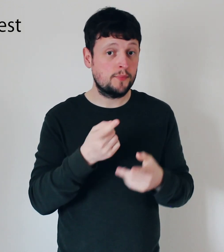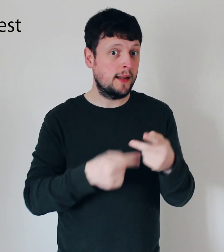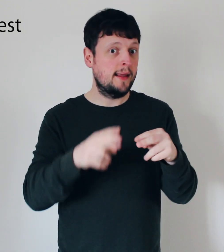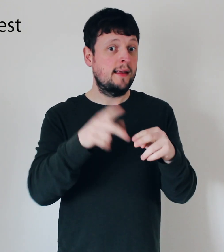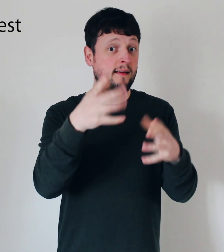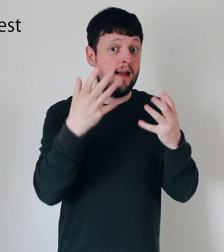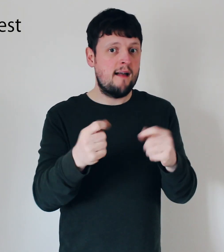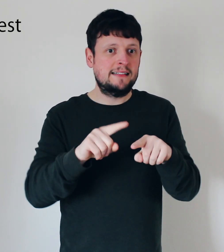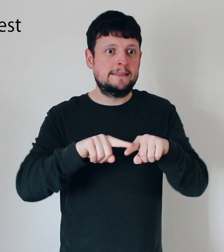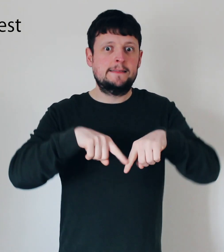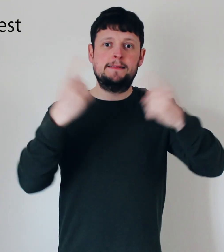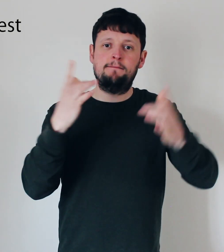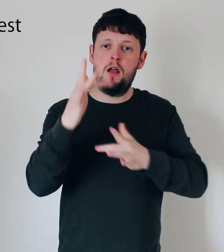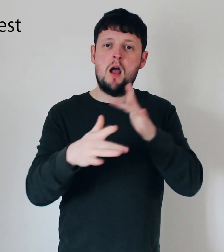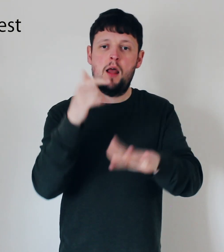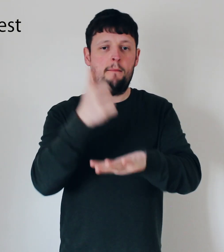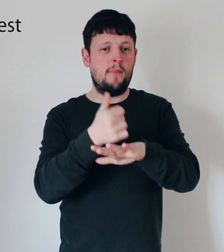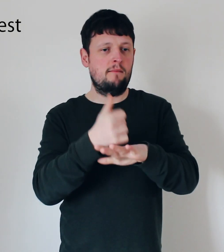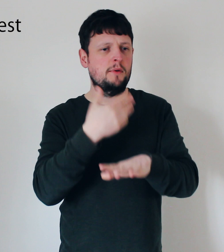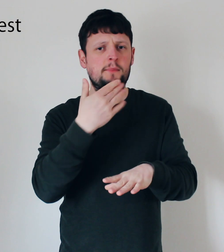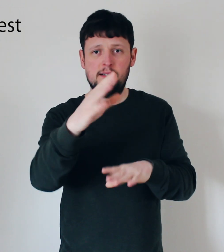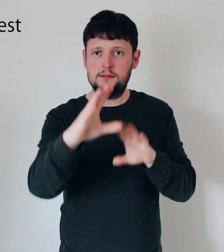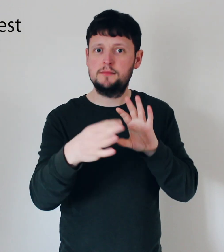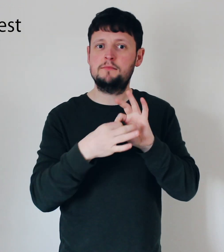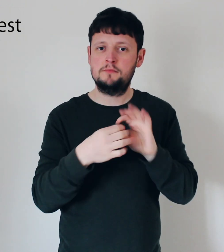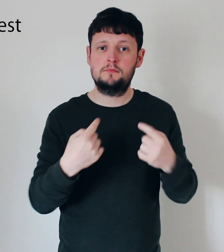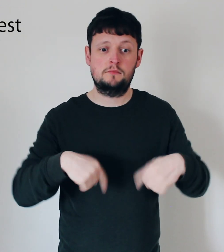If you have a different online platform, please contact us.